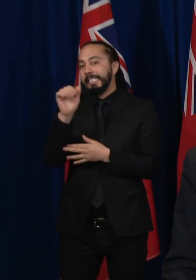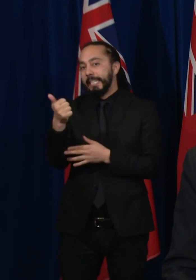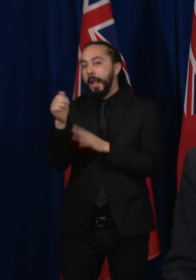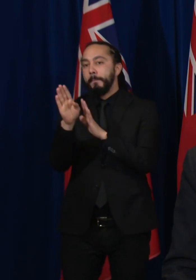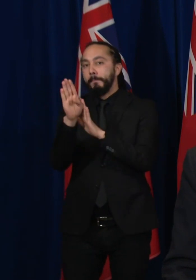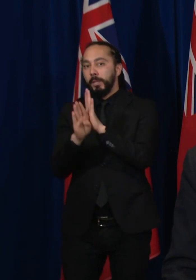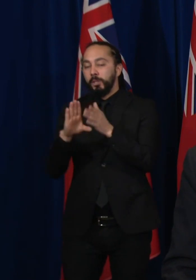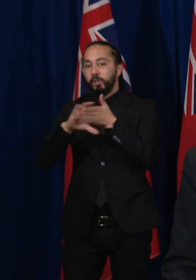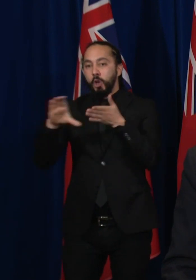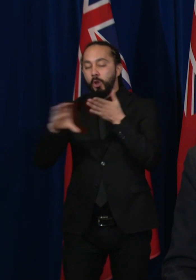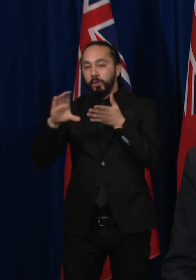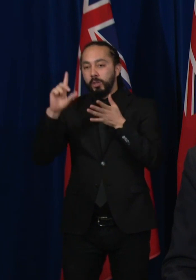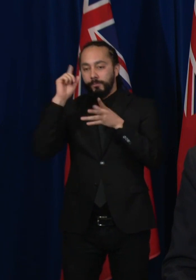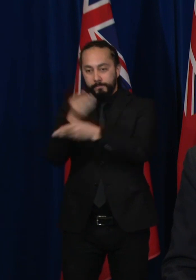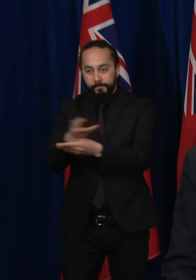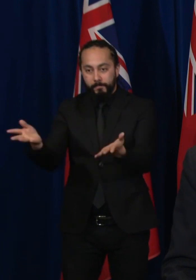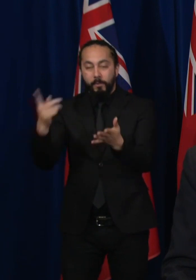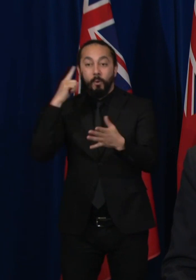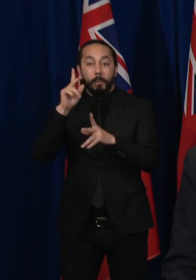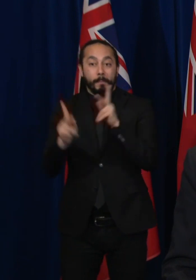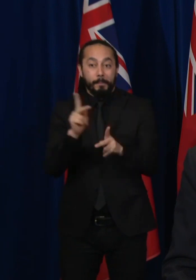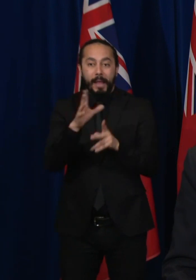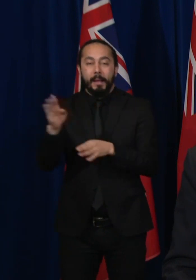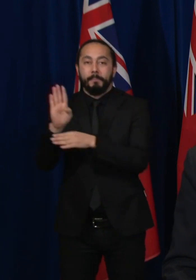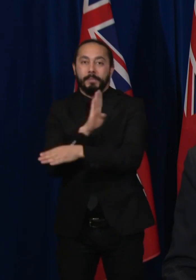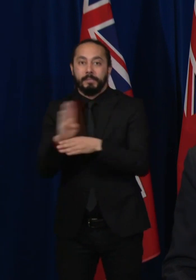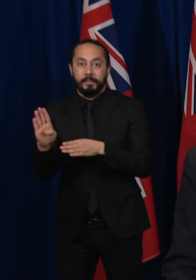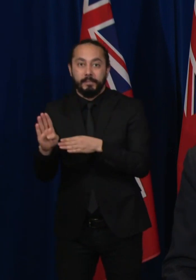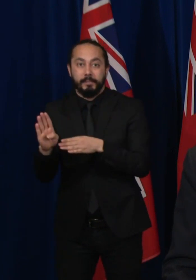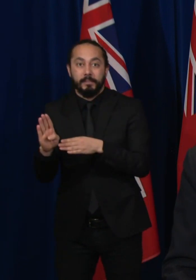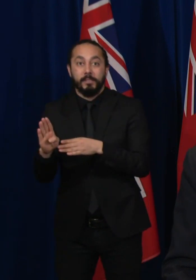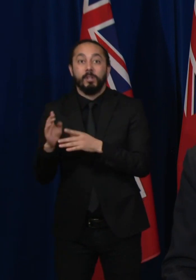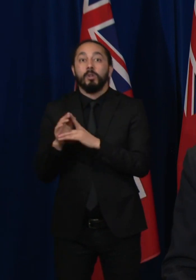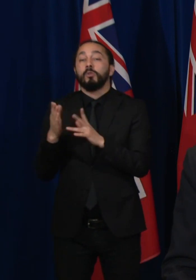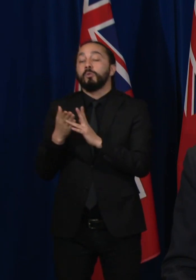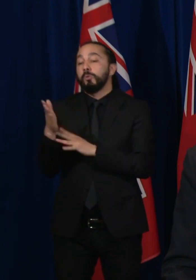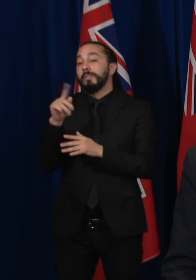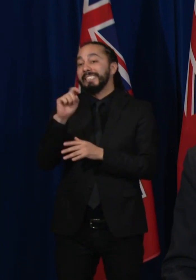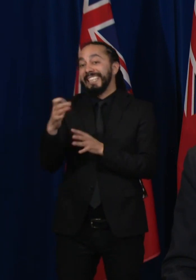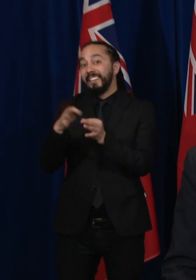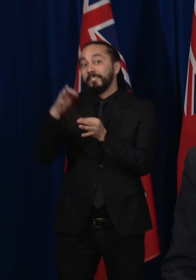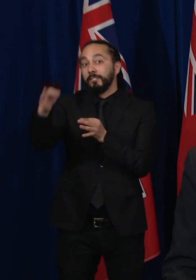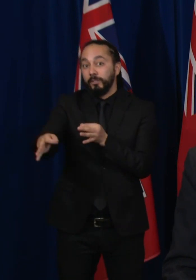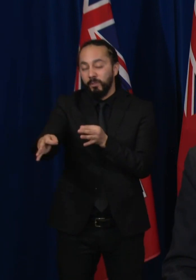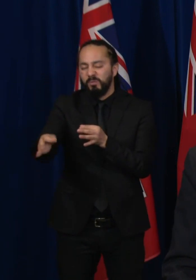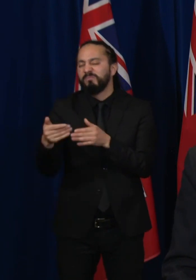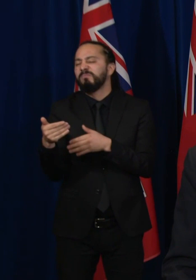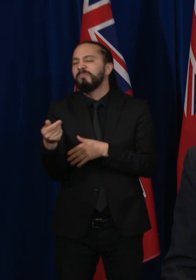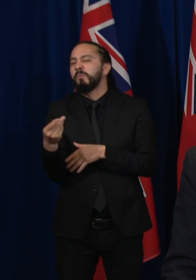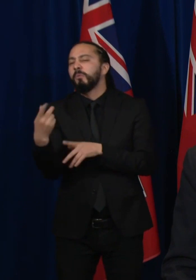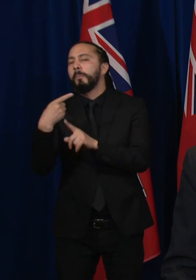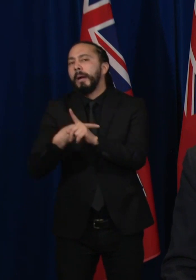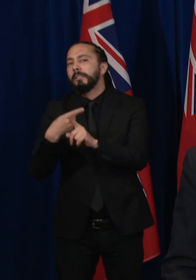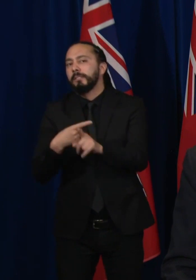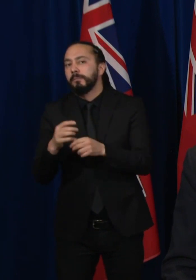billion available to support cash have died in vain; that the nation, shall have a new birth of freedom, flow, through tax deferrals come in the next month. This will provide and that government of the people by the people for the people, relief during this challenging